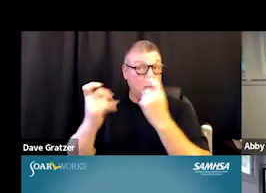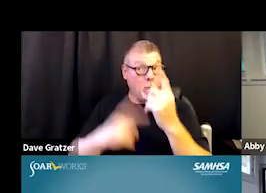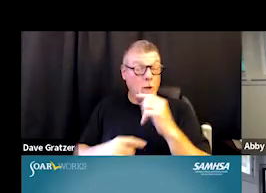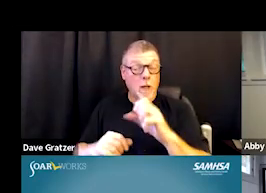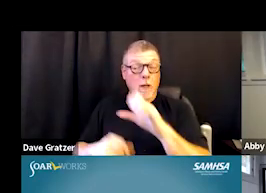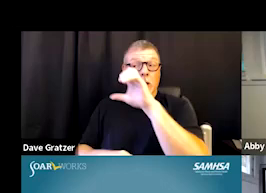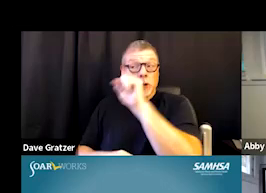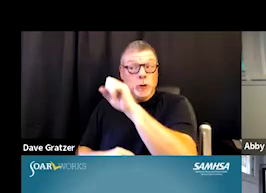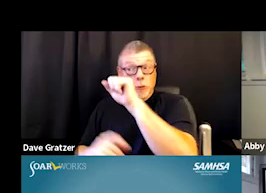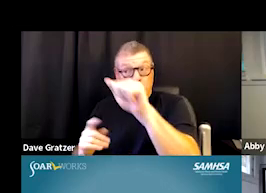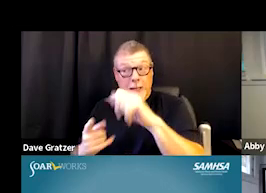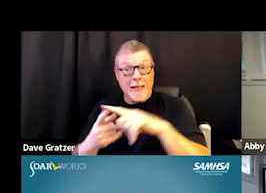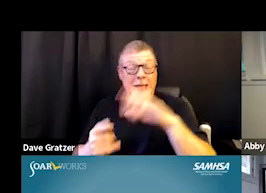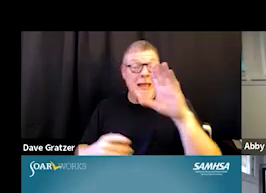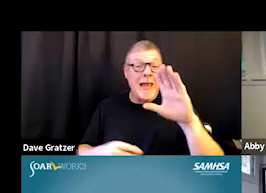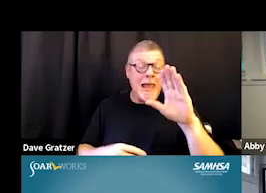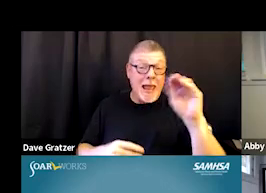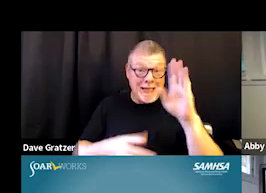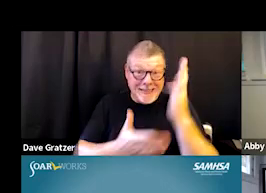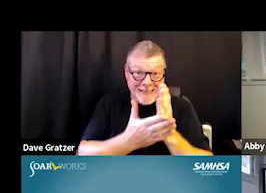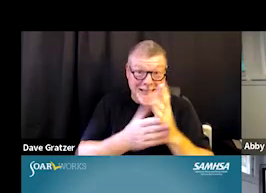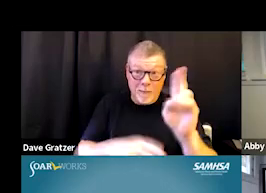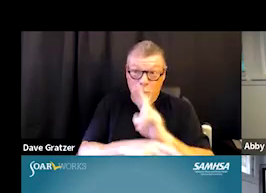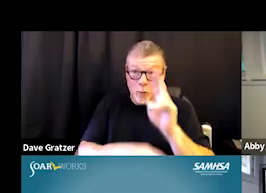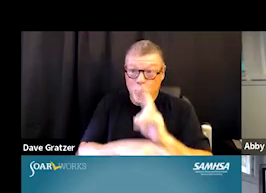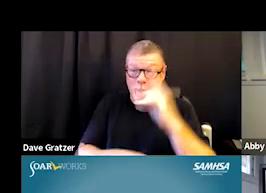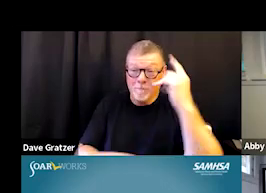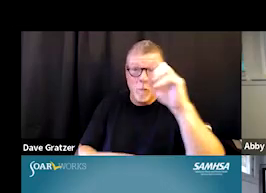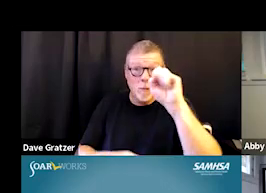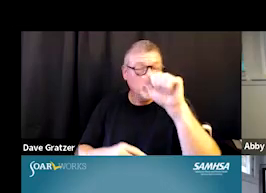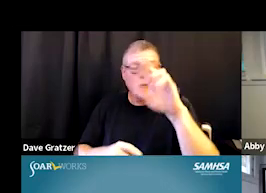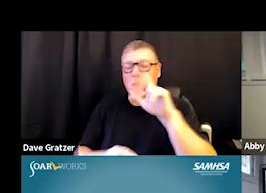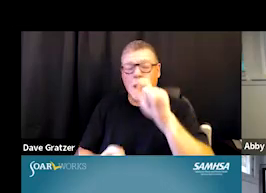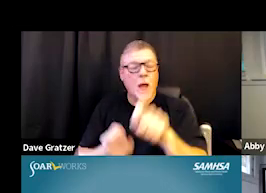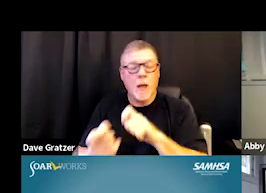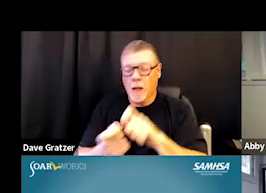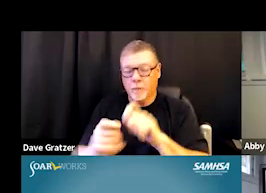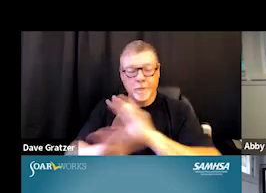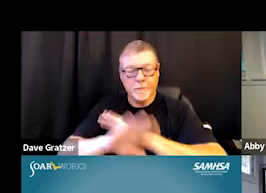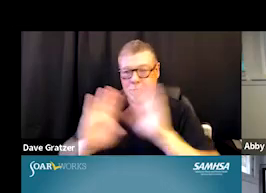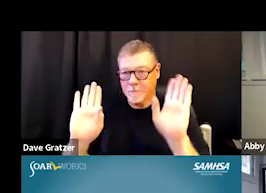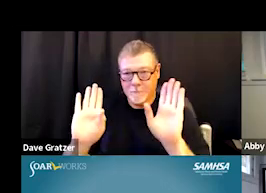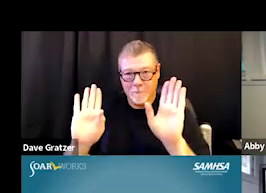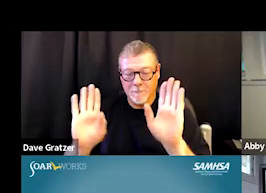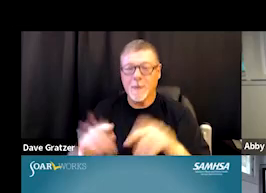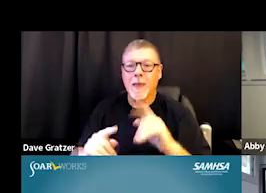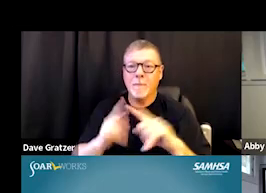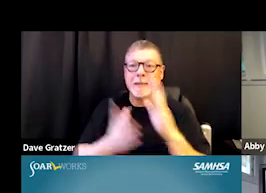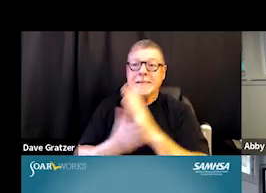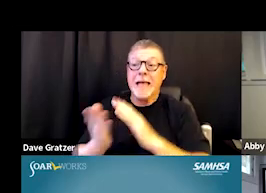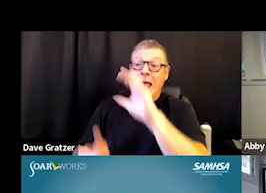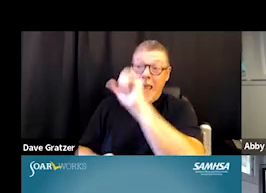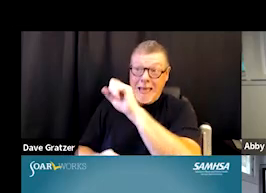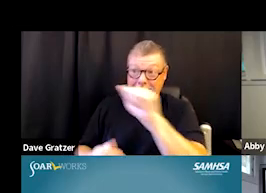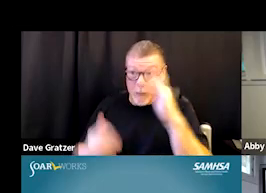to stop using the SOAR flag, which we know is not accurate. Some people said, will SSA still accept them?